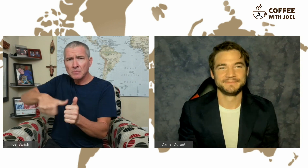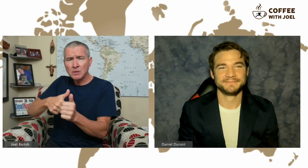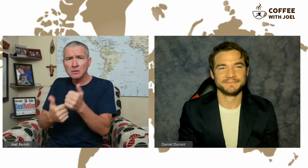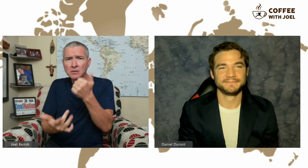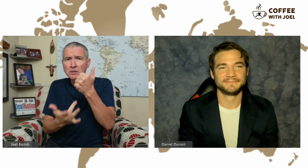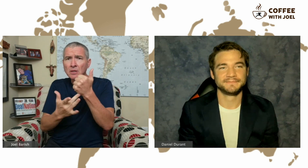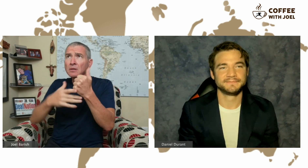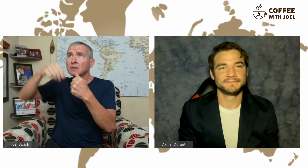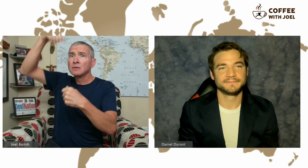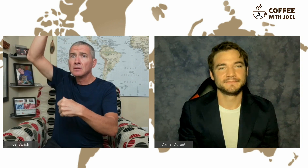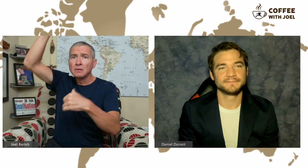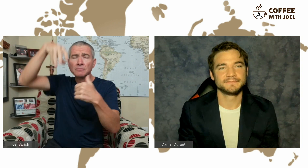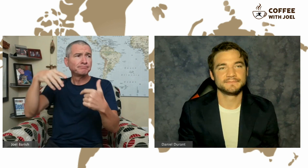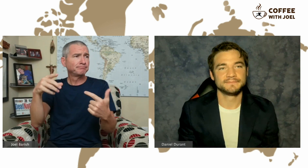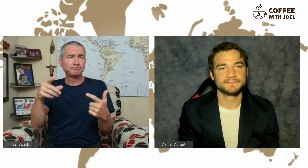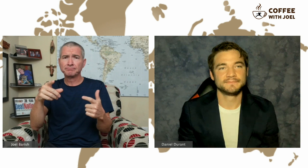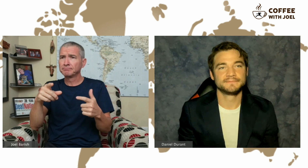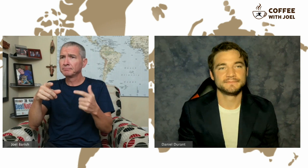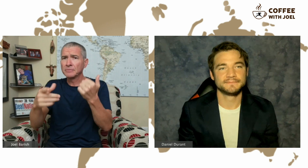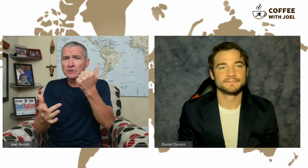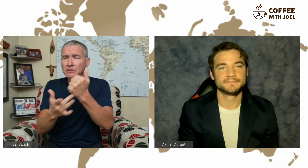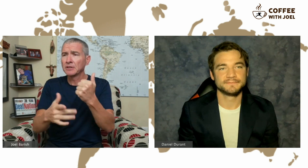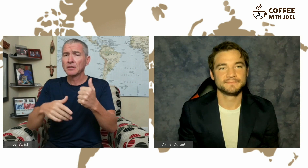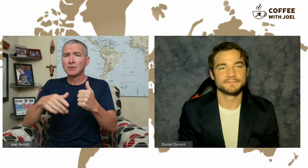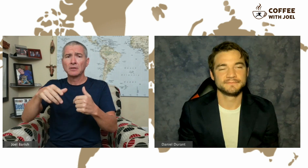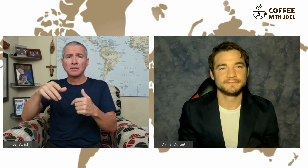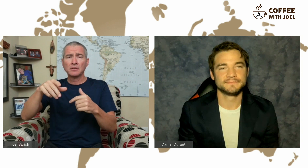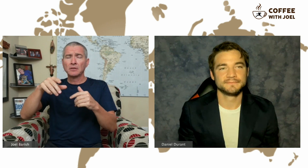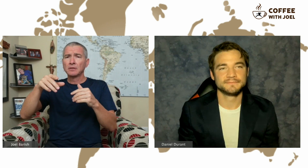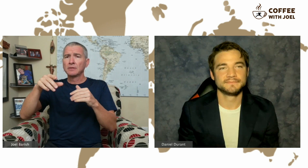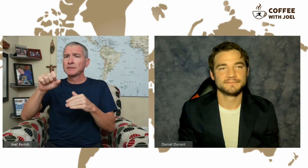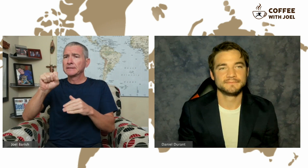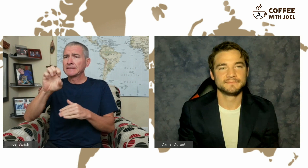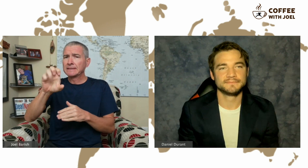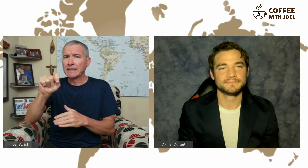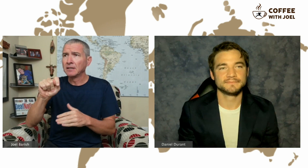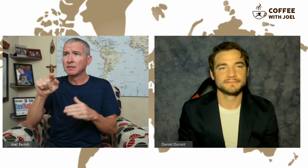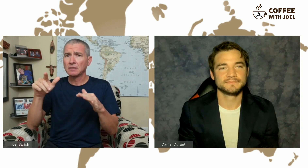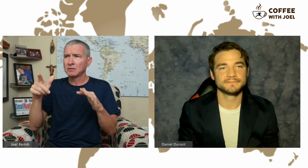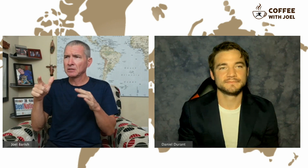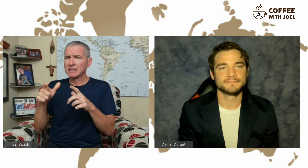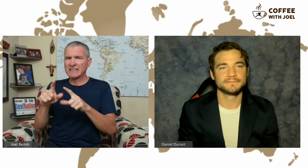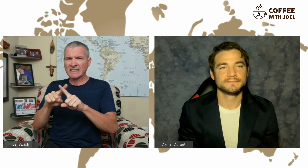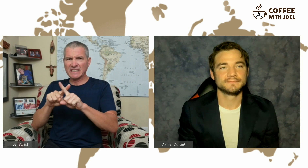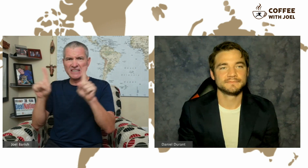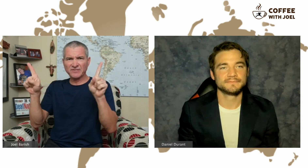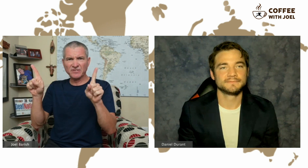but you also had technology and a set that was different